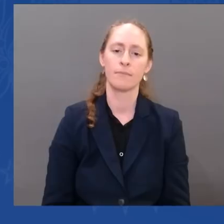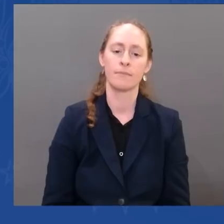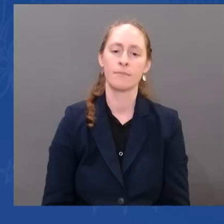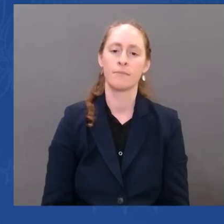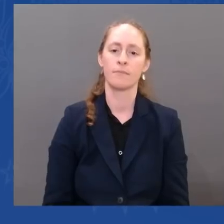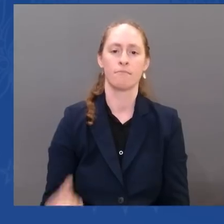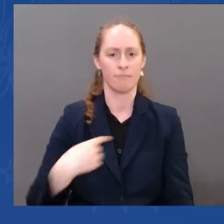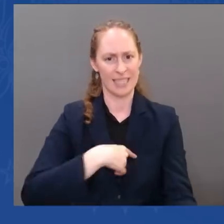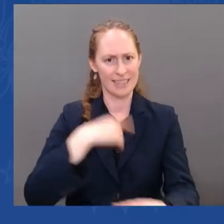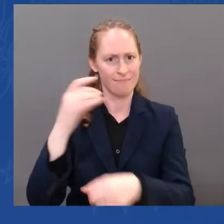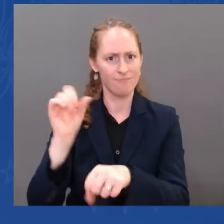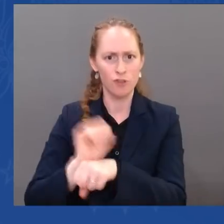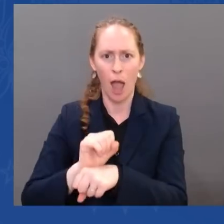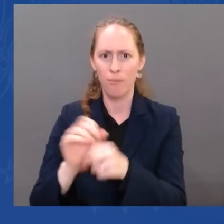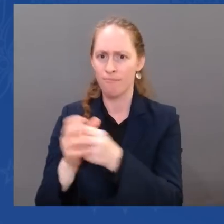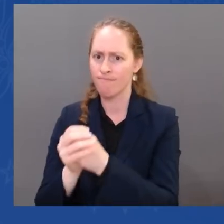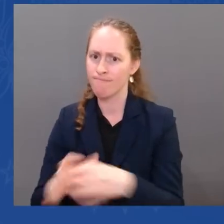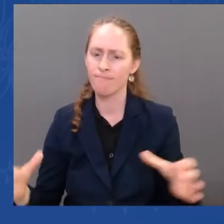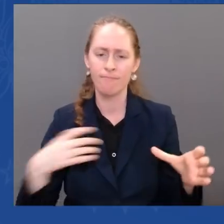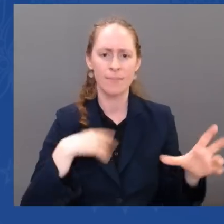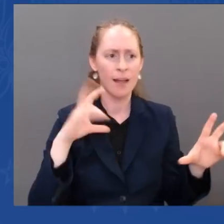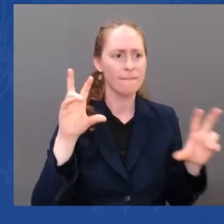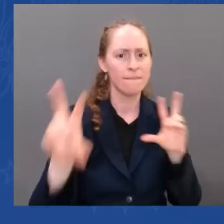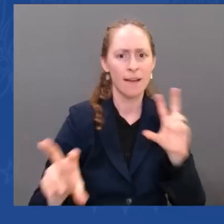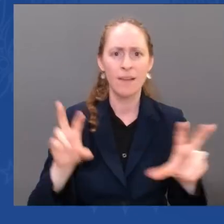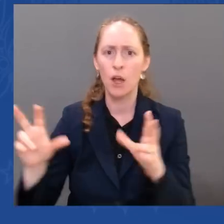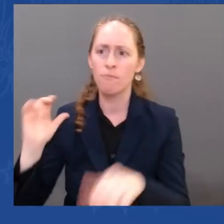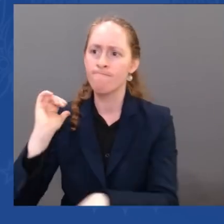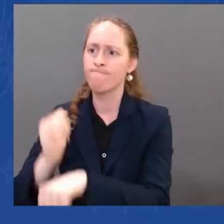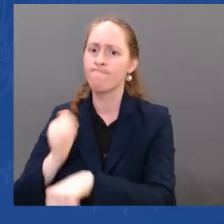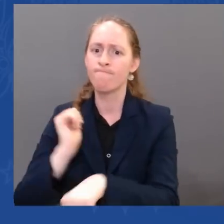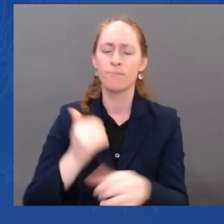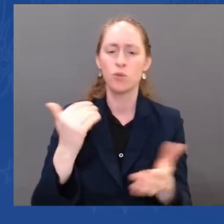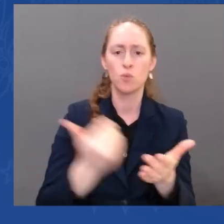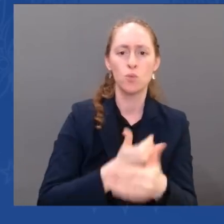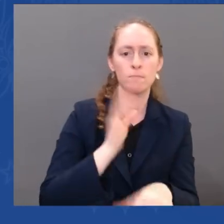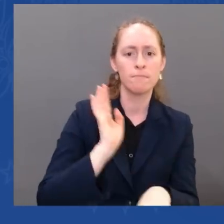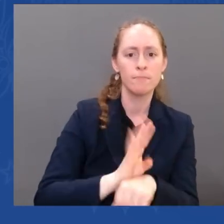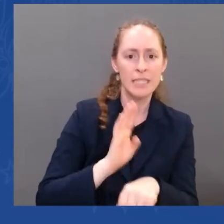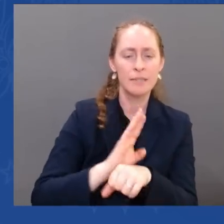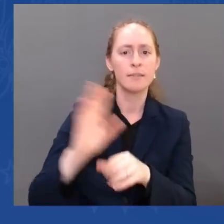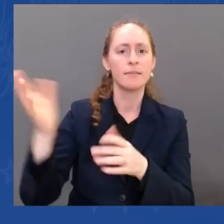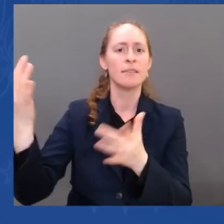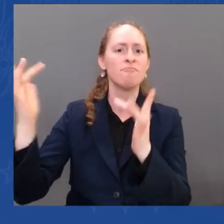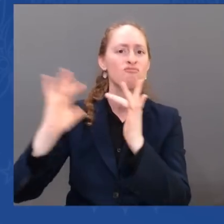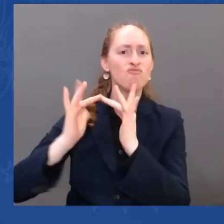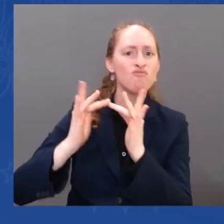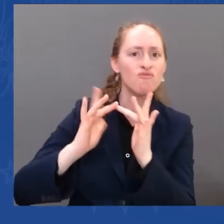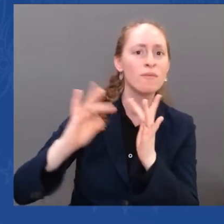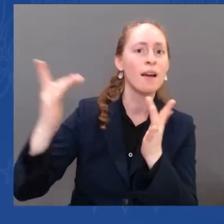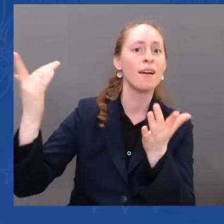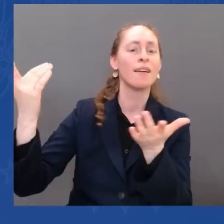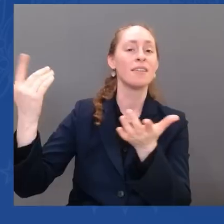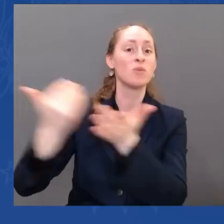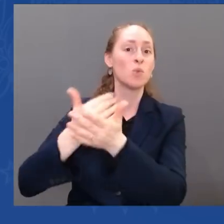such as digital and clean tech. Many European companies, wary of their dependence on China,